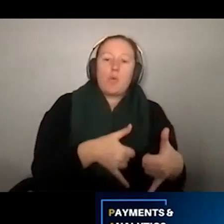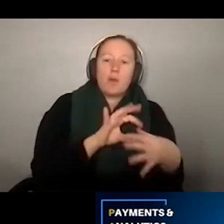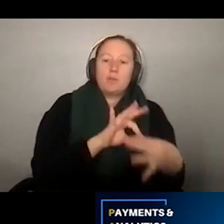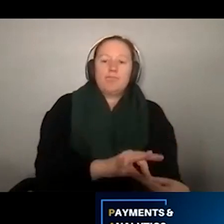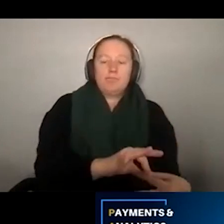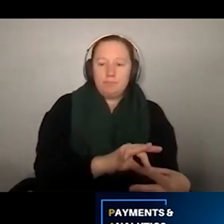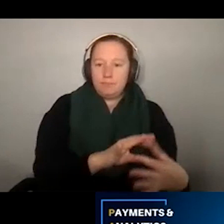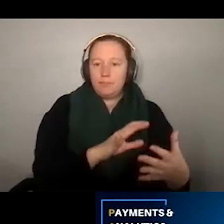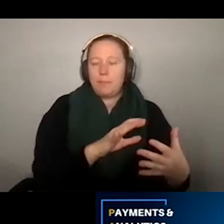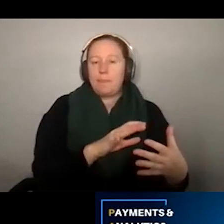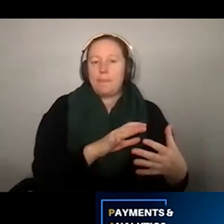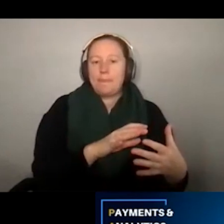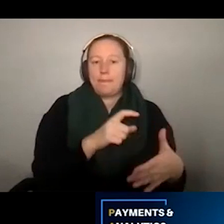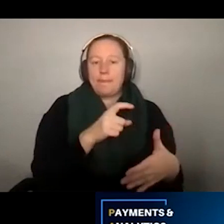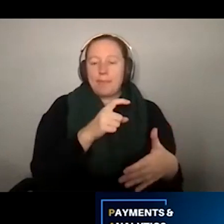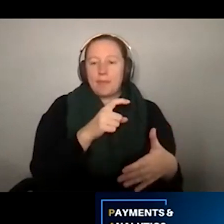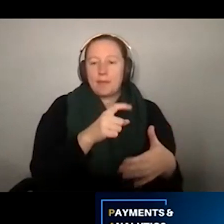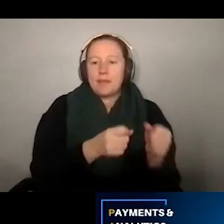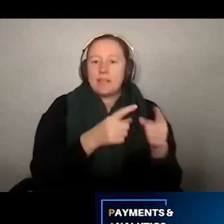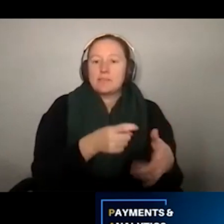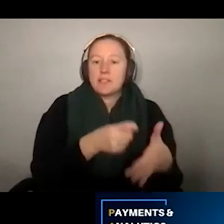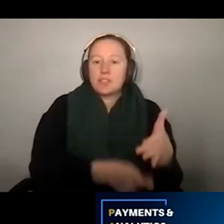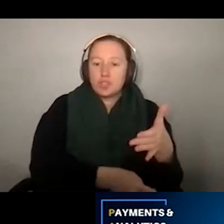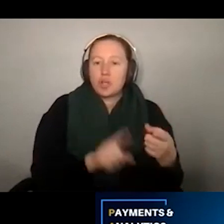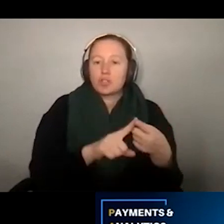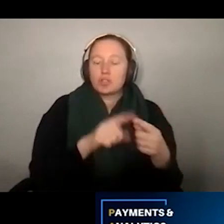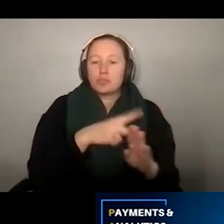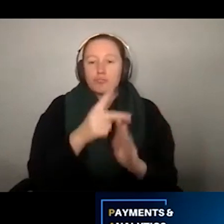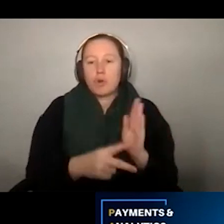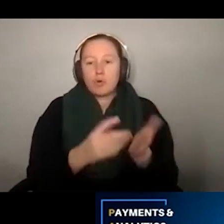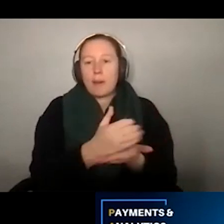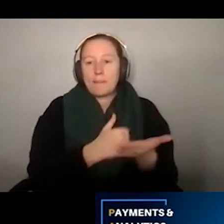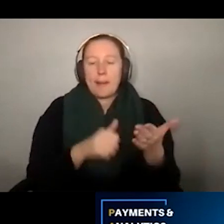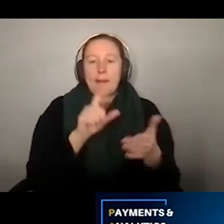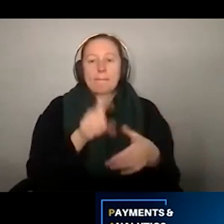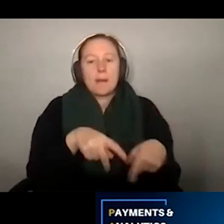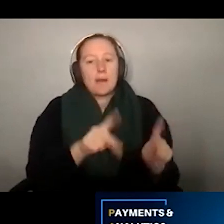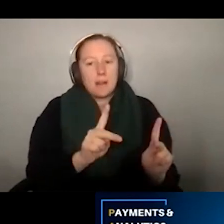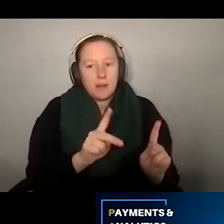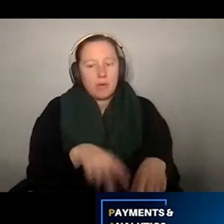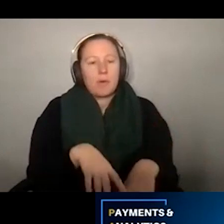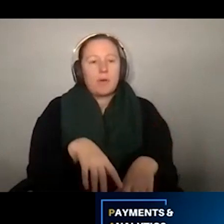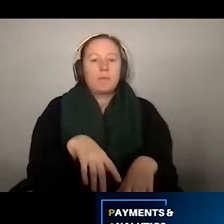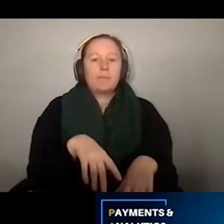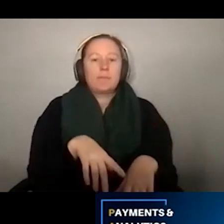Expenses charged, program income must be allowable, allocable, and reasonable in relation to